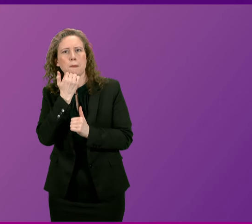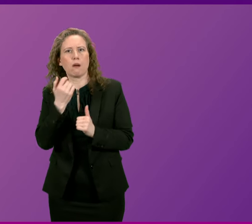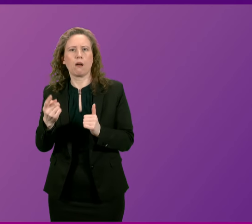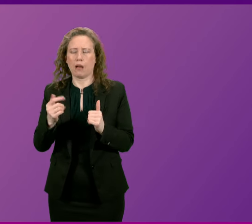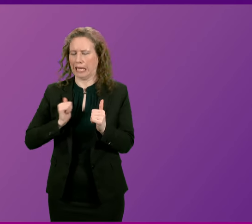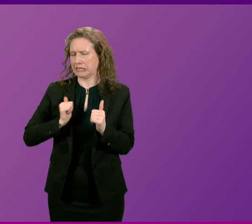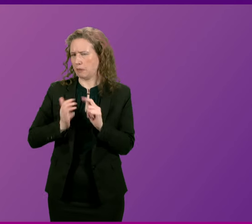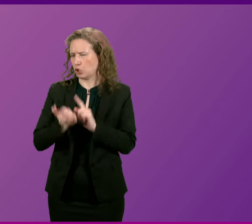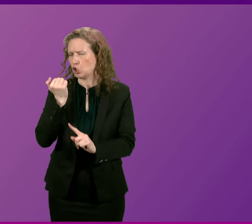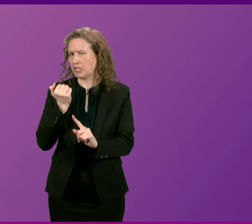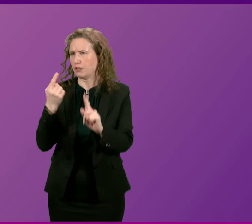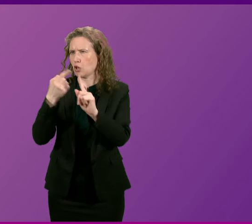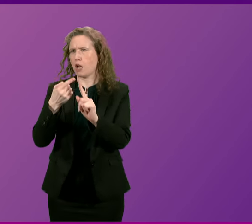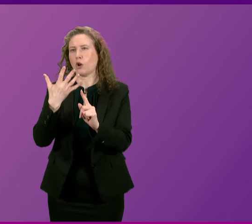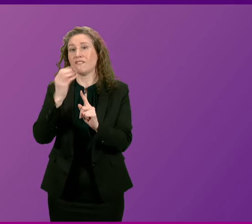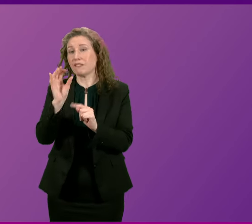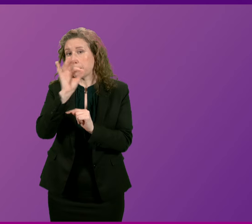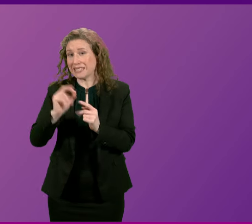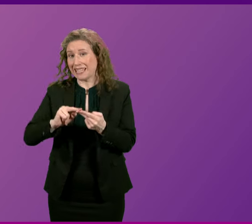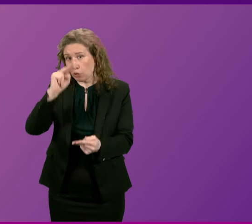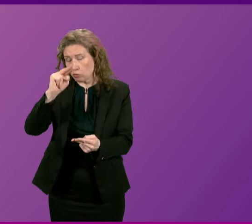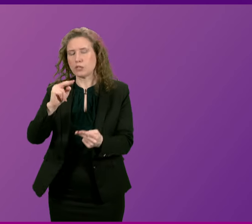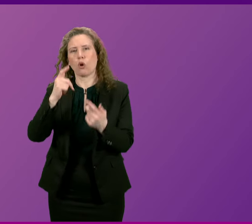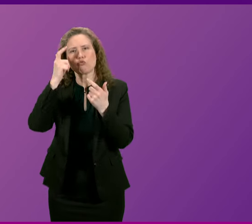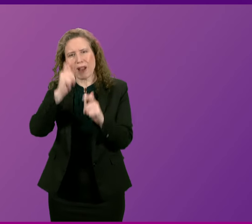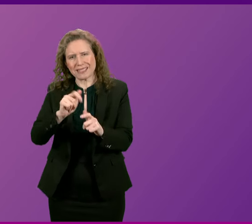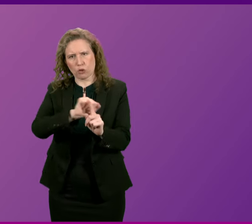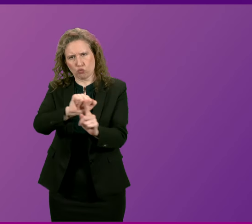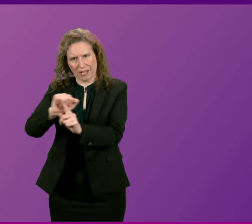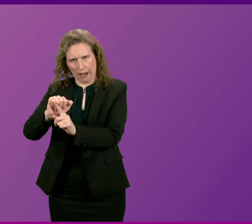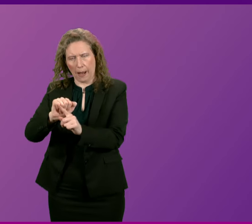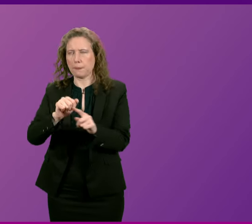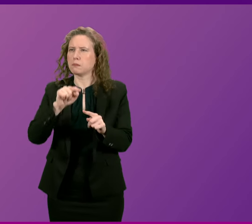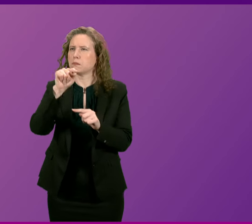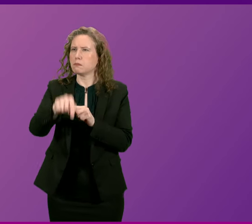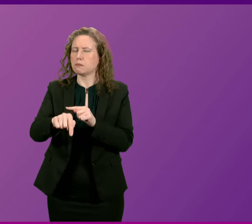meet our target of a 50 per cent increase in residential rehab capacity to at least